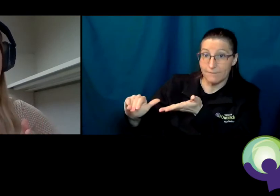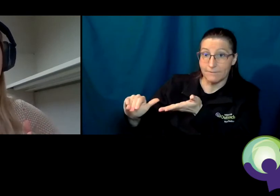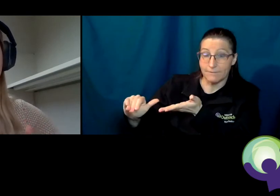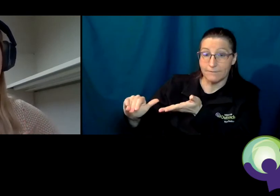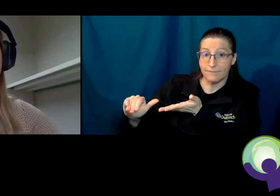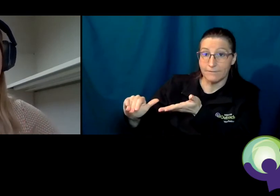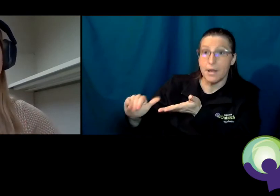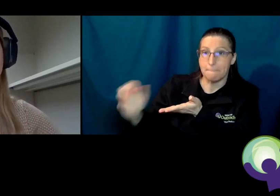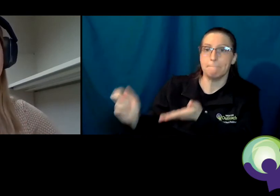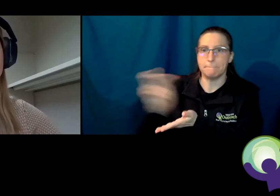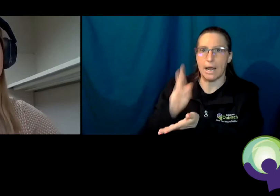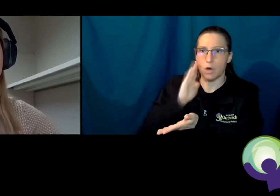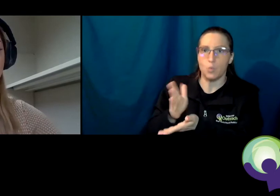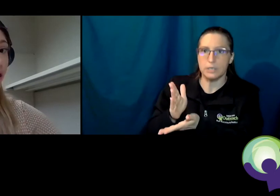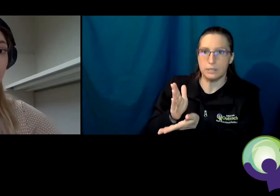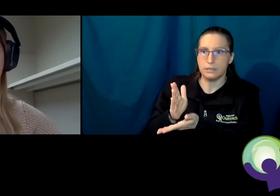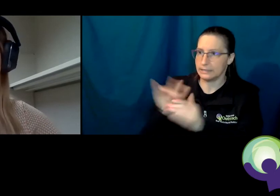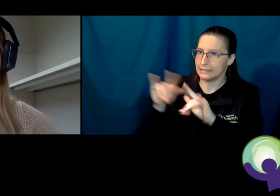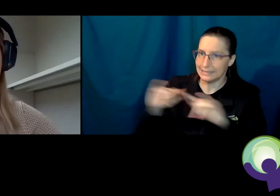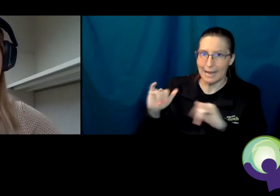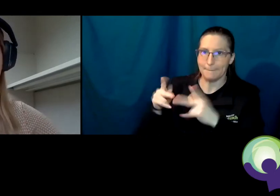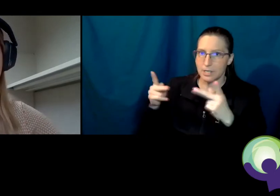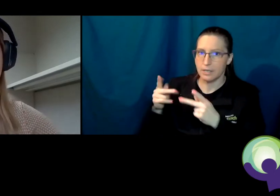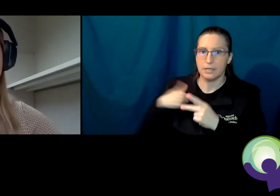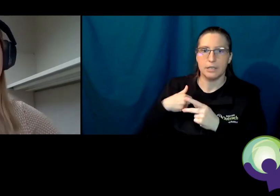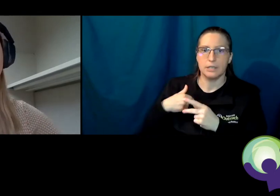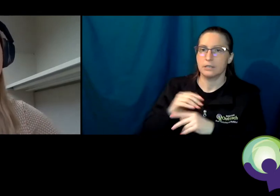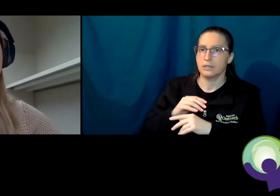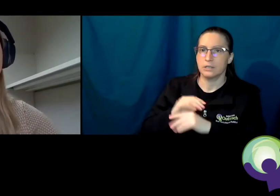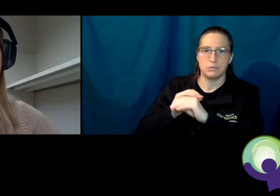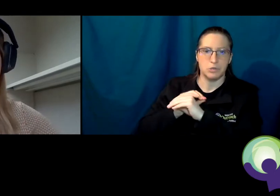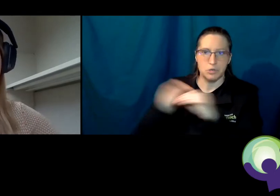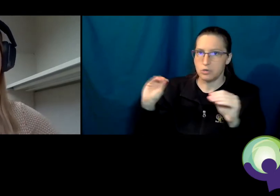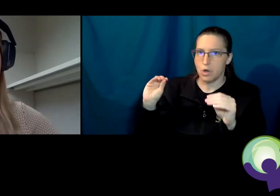be able to go back to their position, we were no questions asked, that they could work for us for